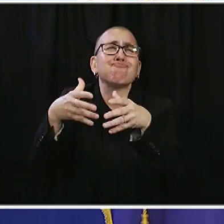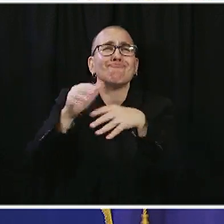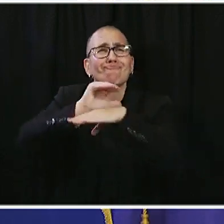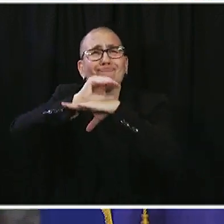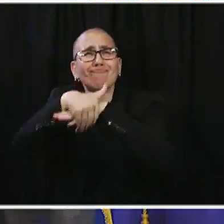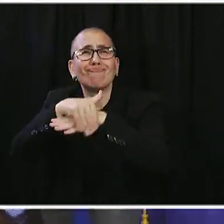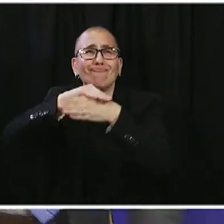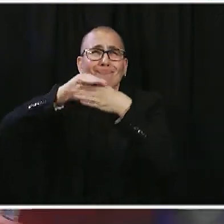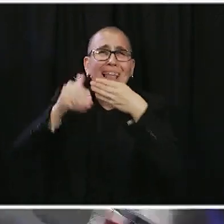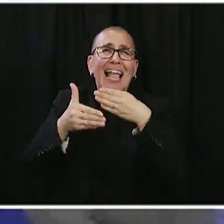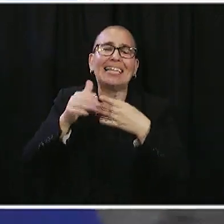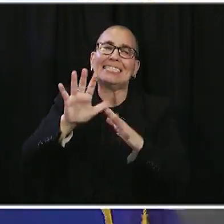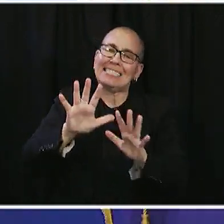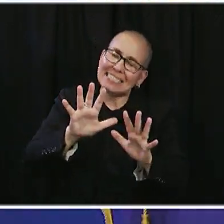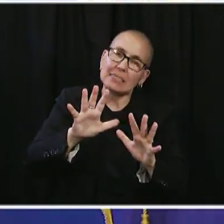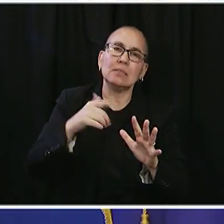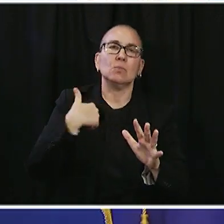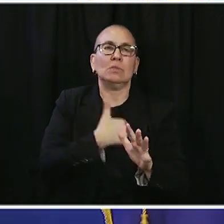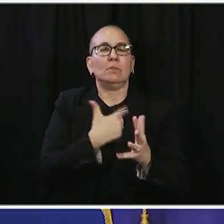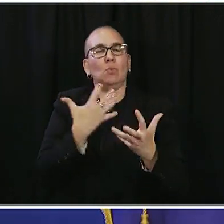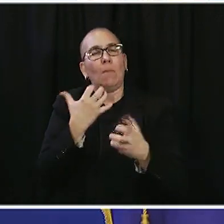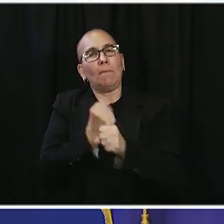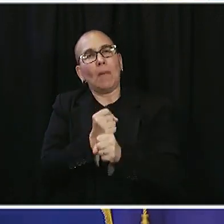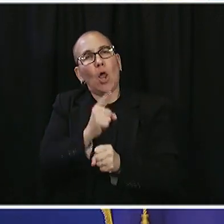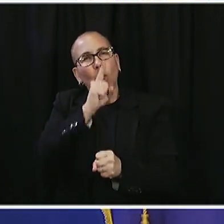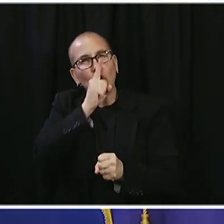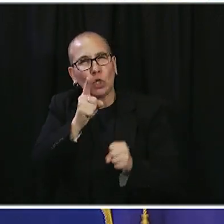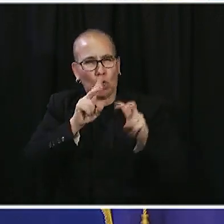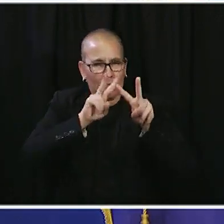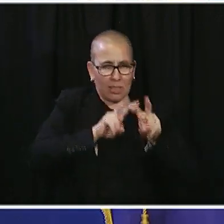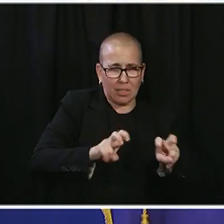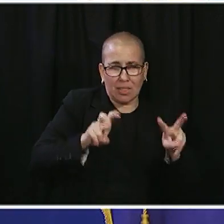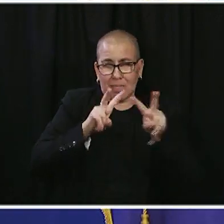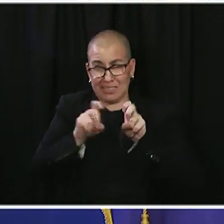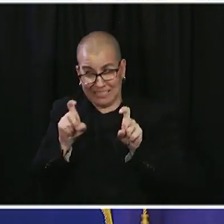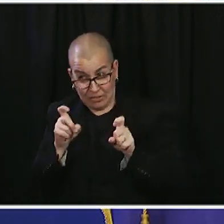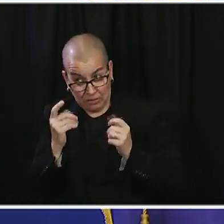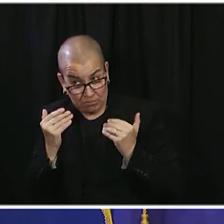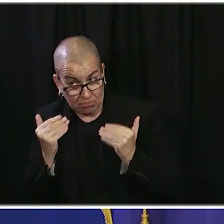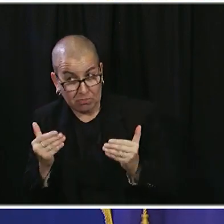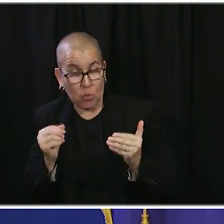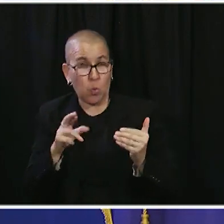WE UNDERSTAND THE DESIRE, BUT WE'VE GOT TO MAKE SURE WE GET IT RIGHT AND IN THE RIGHT PACE. ≫ THAT'S A GOOD QUESTION,